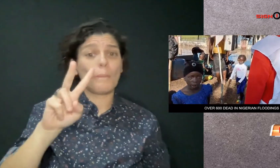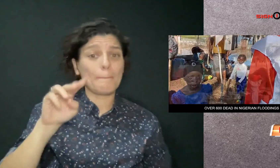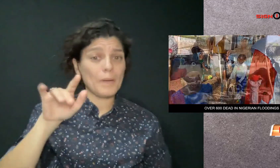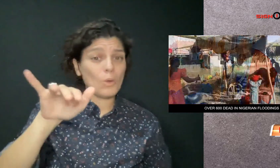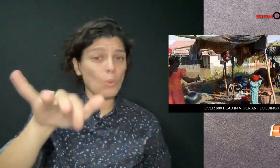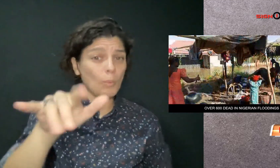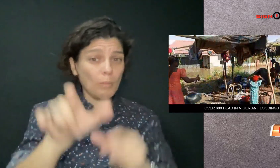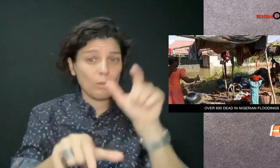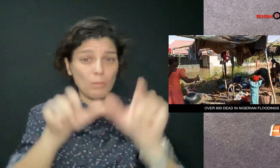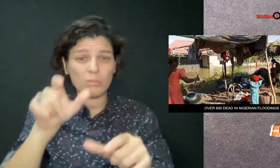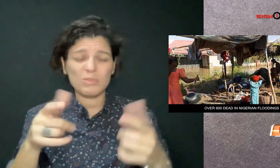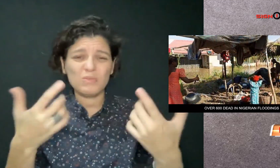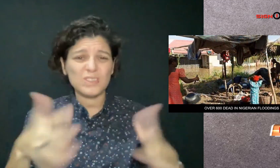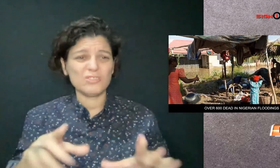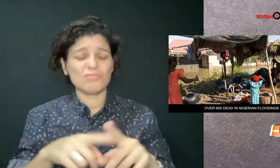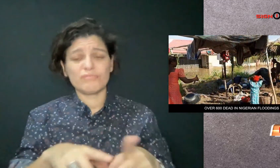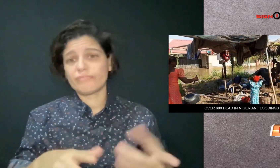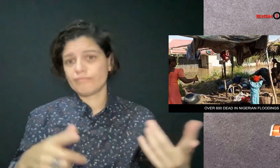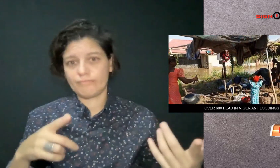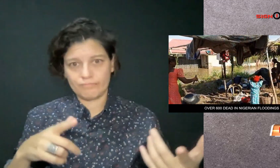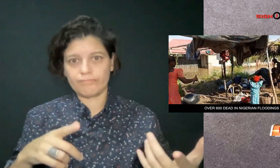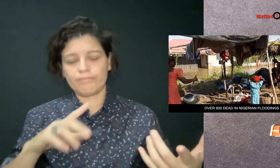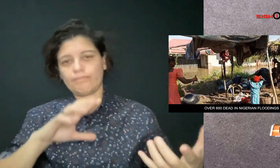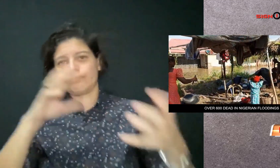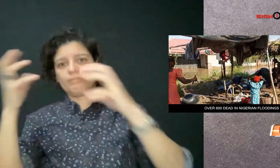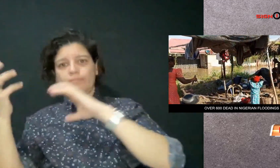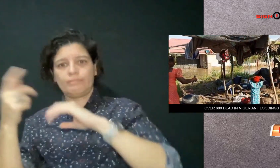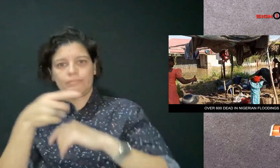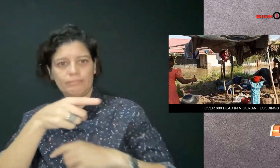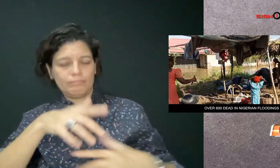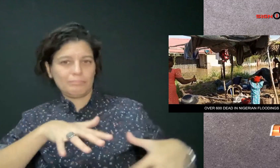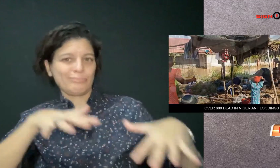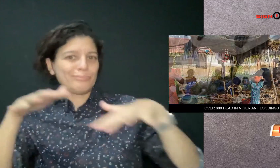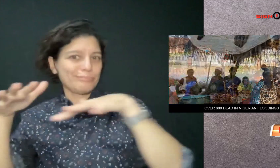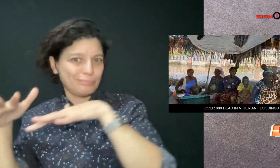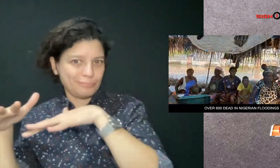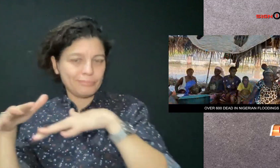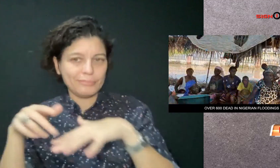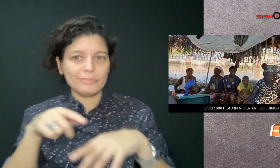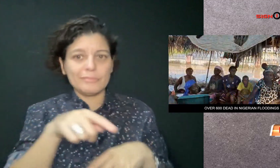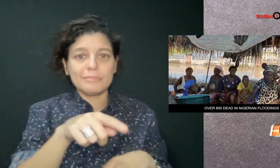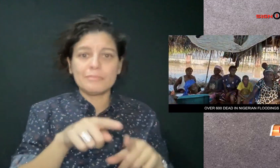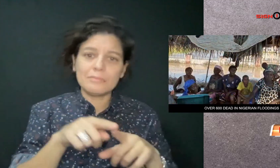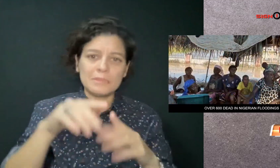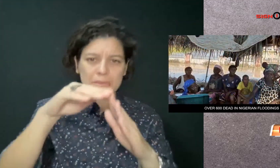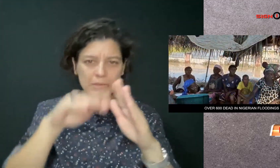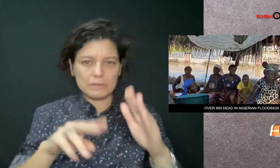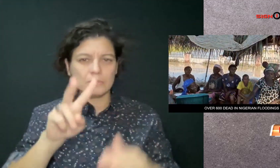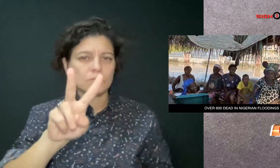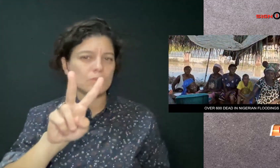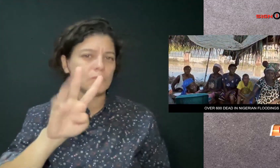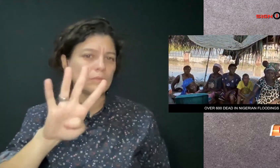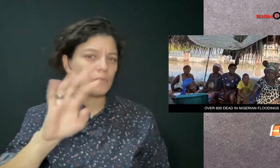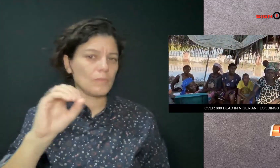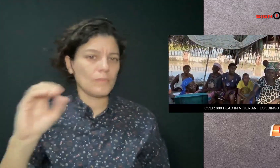more than 2 million people have been affected by the floods and at least 2400 have been injured